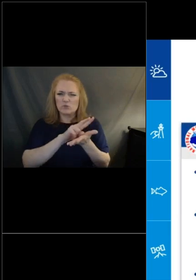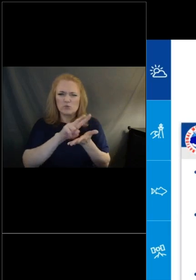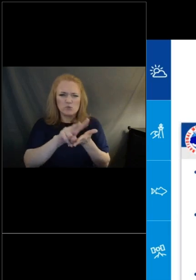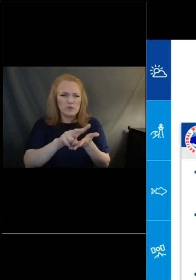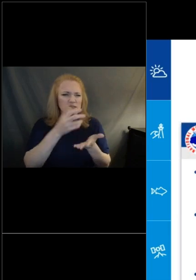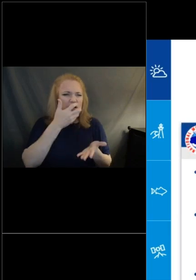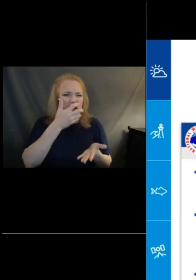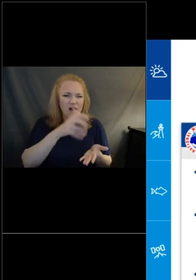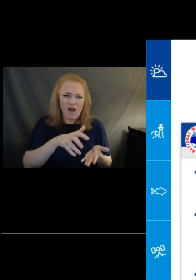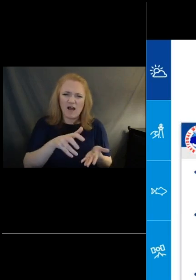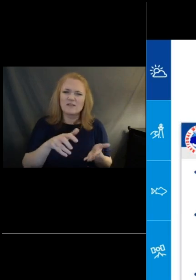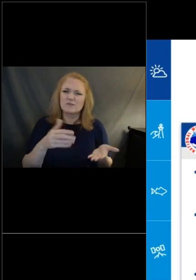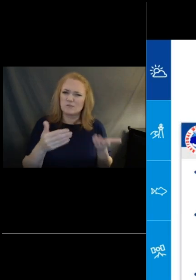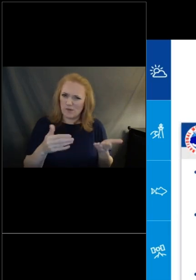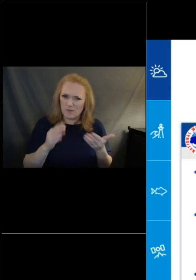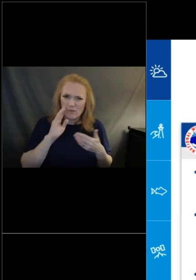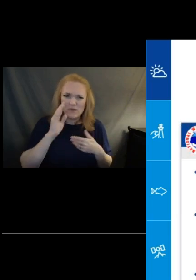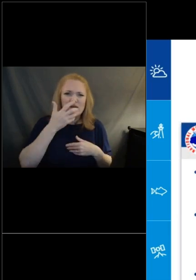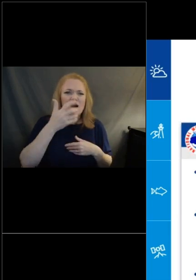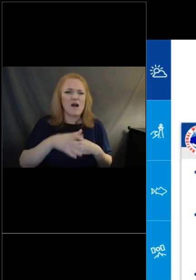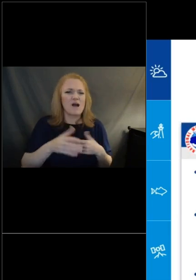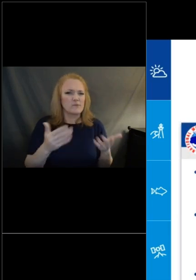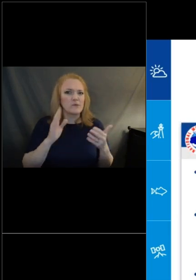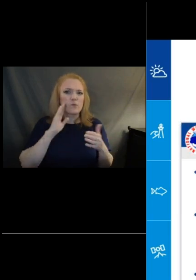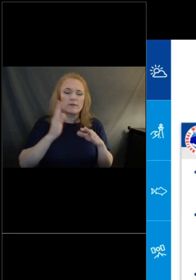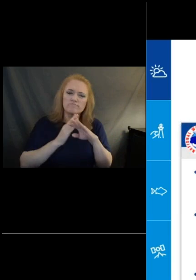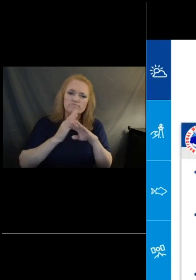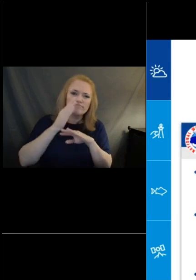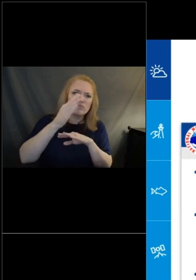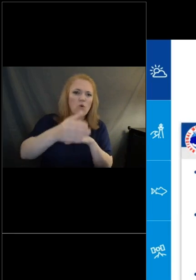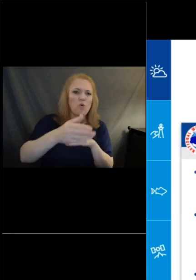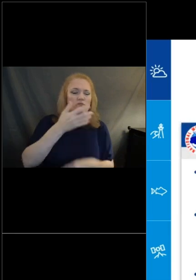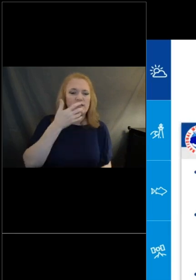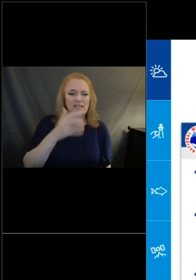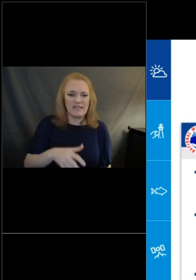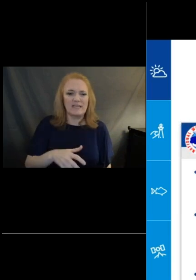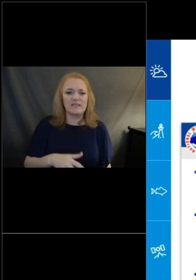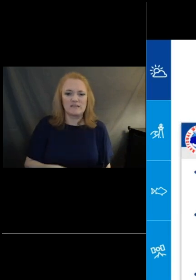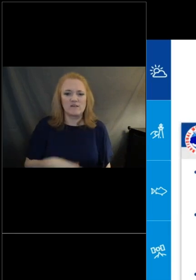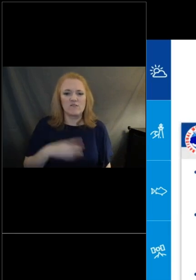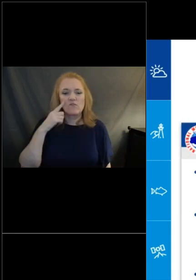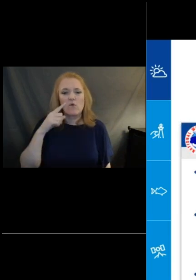probabilities for exceeding extreme heat as we define them in the Pacific Northwest. We're able